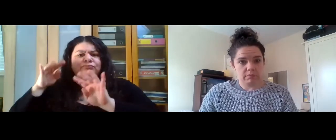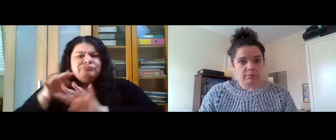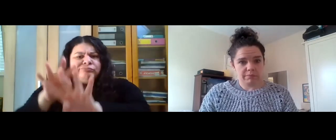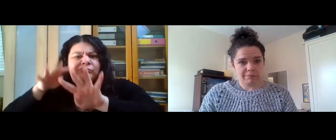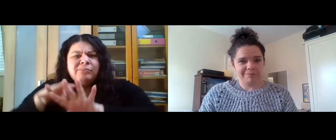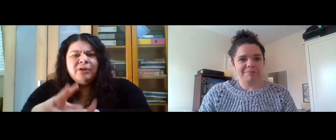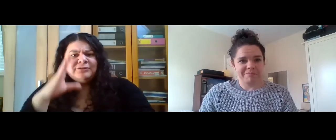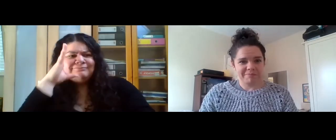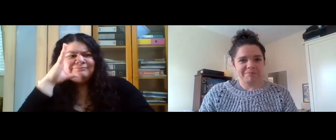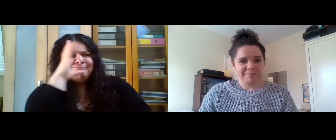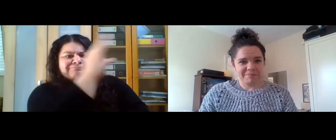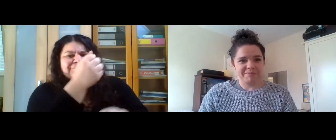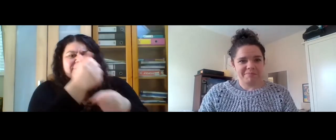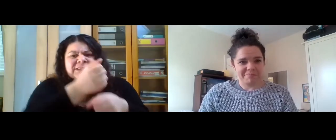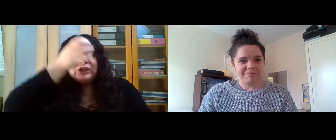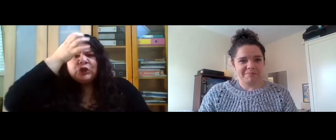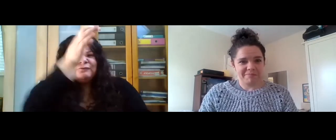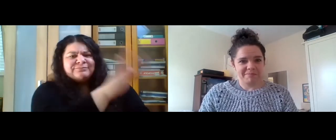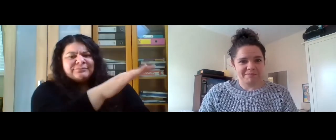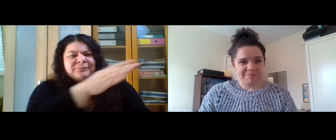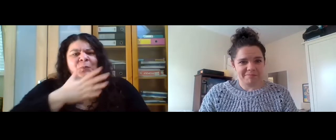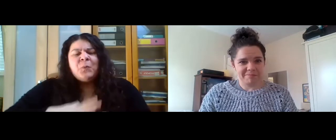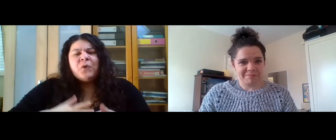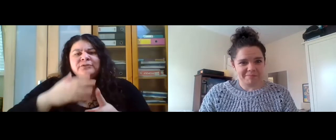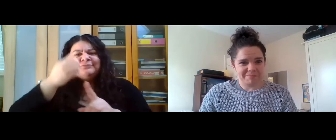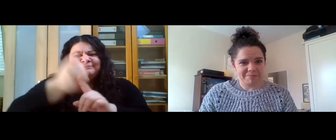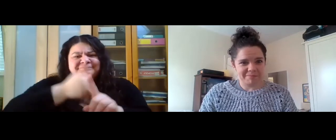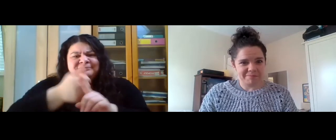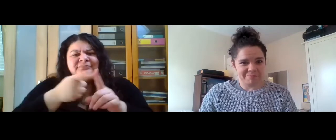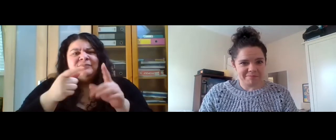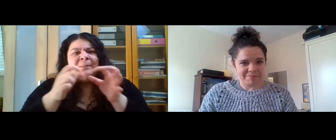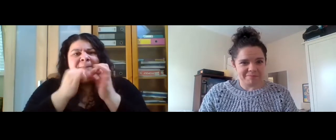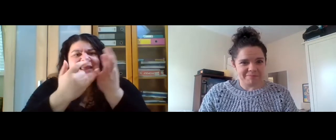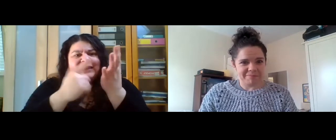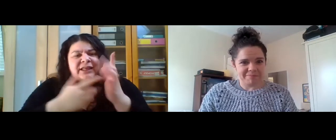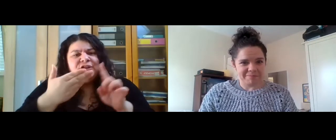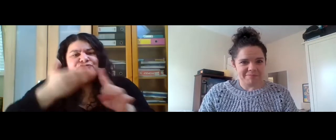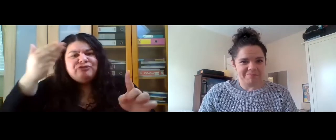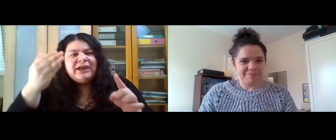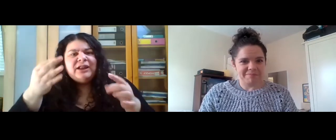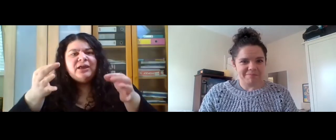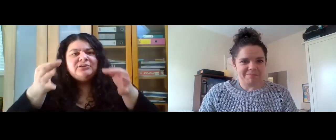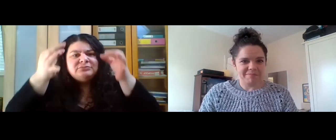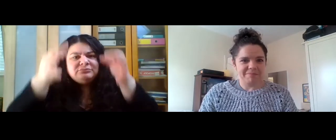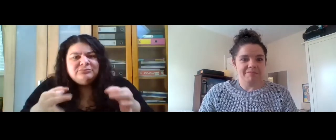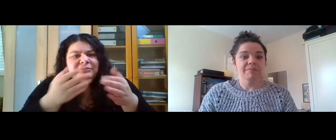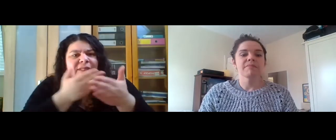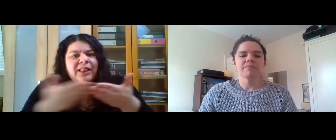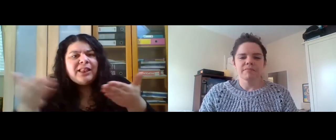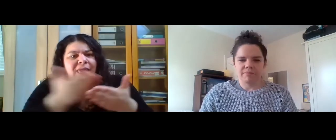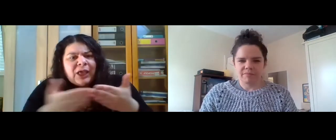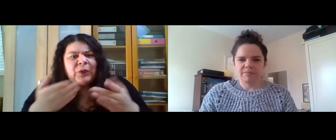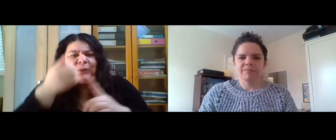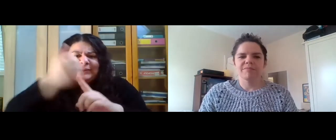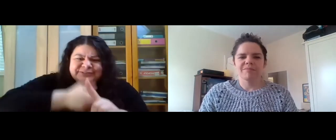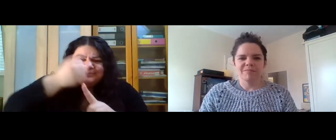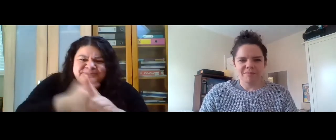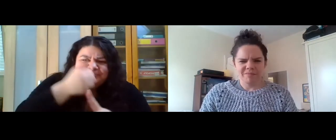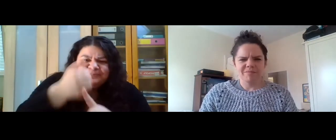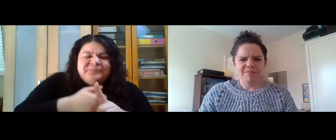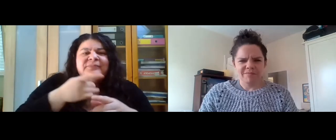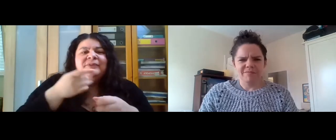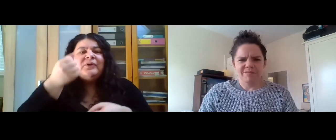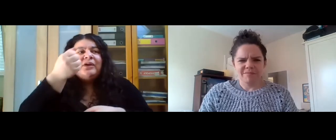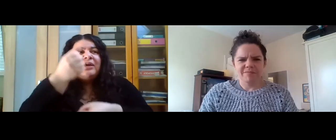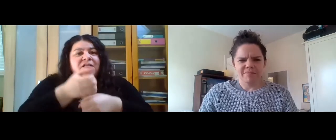Together, they marched in a campaign to request British Sign Language be given official recognition.